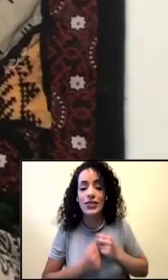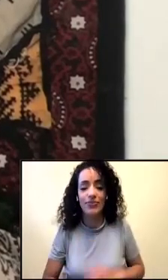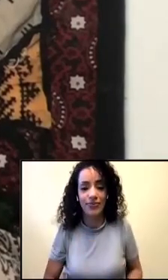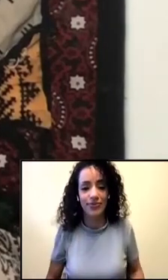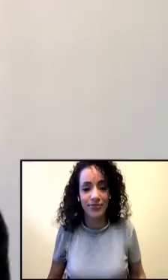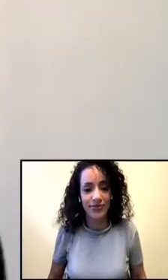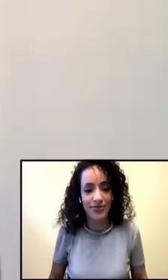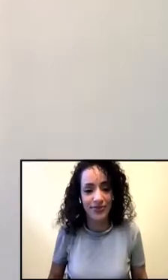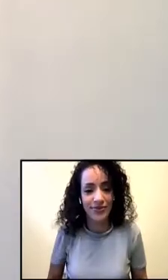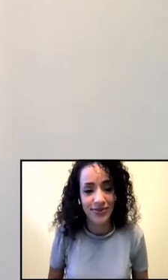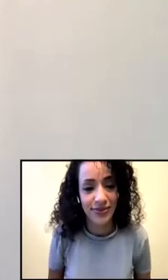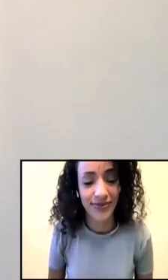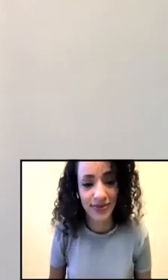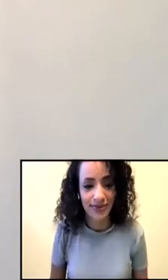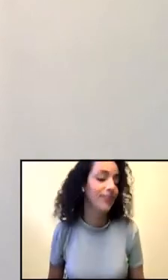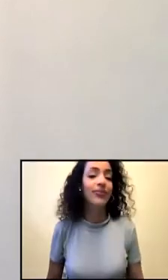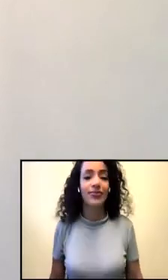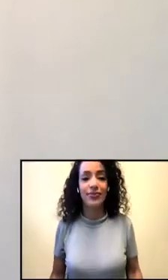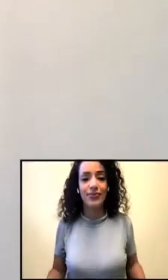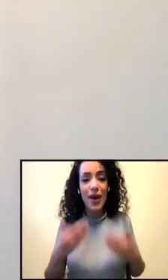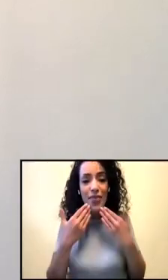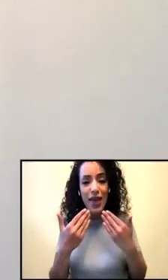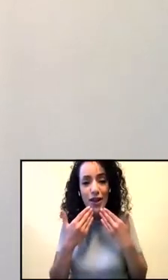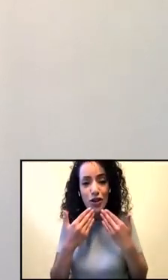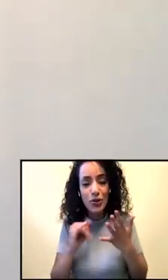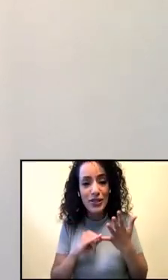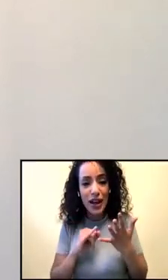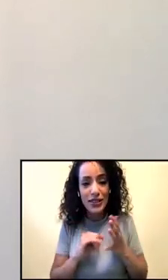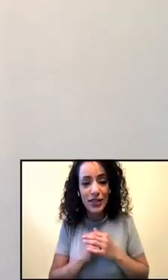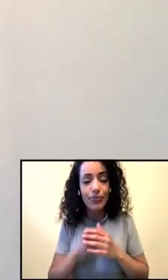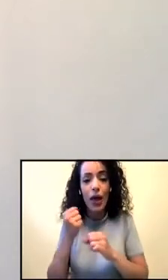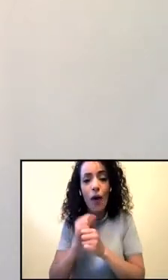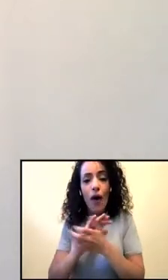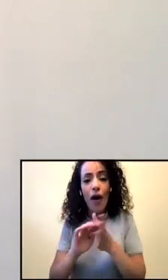Thank you so much for that reminder Sadiya. And then Aanchal, can I pass that on to you? Do you